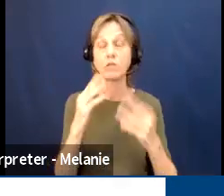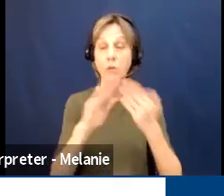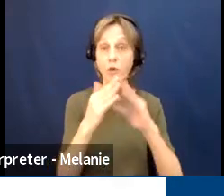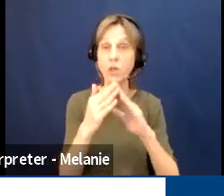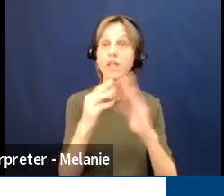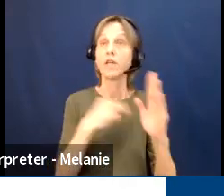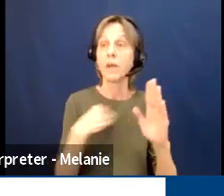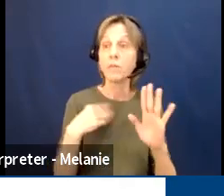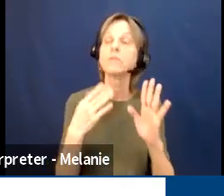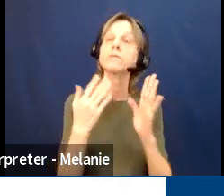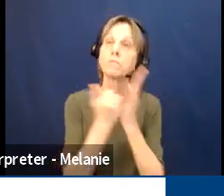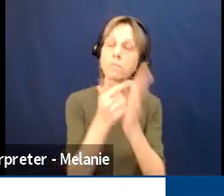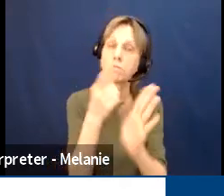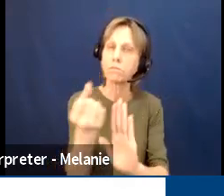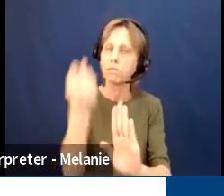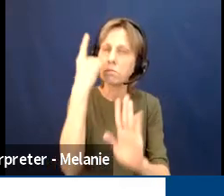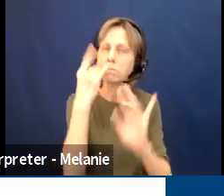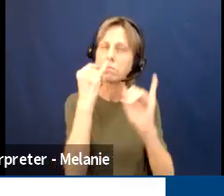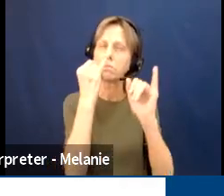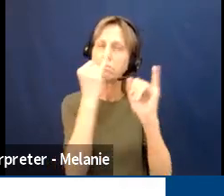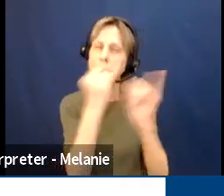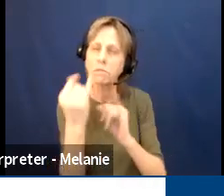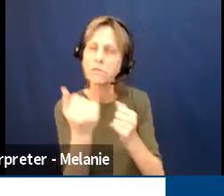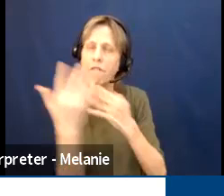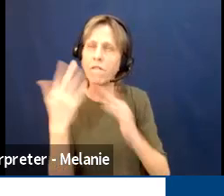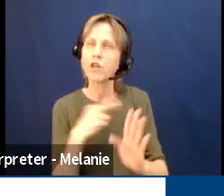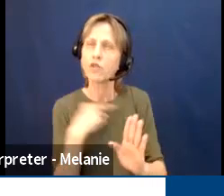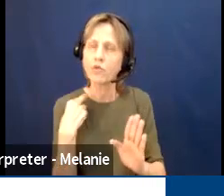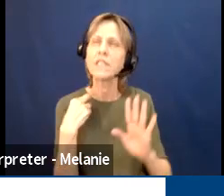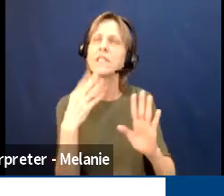them to understand the individual fire risks that they had and to take action to do that